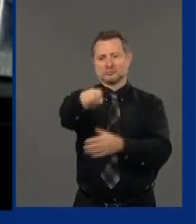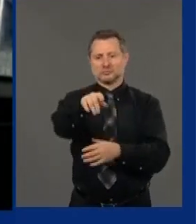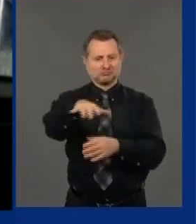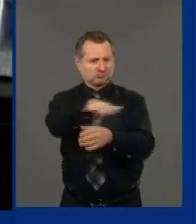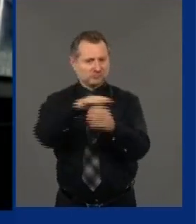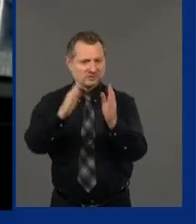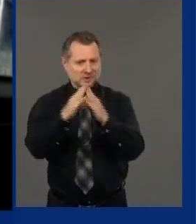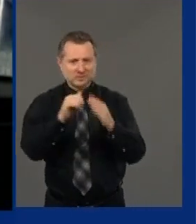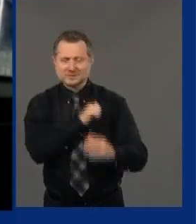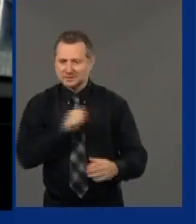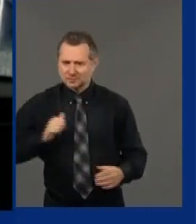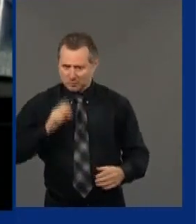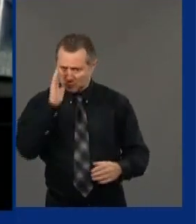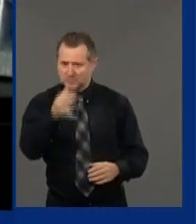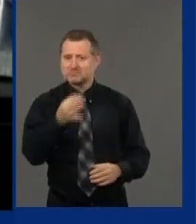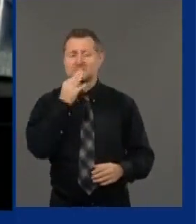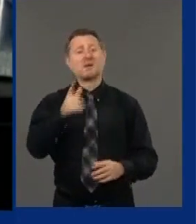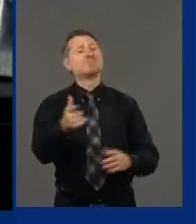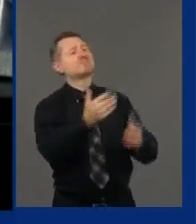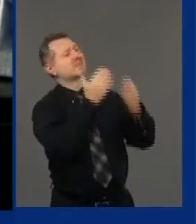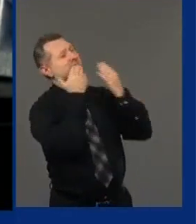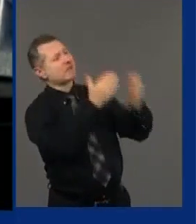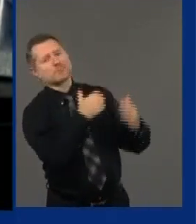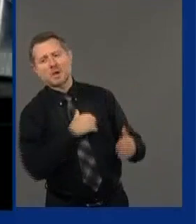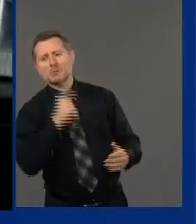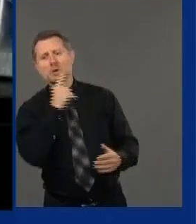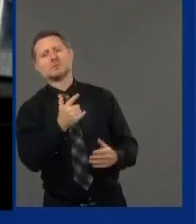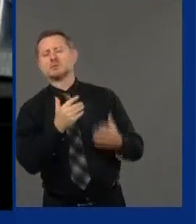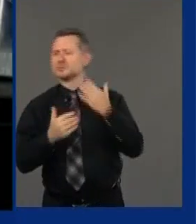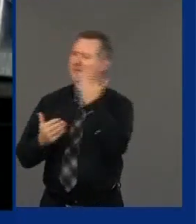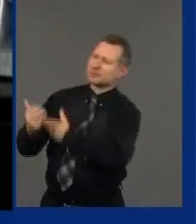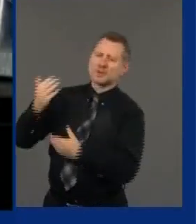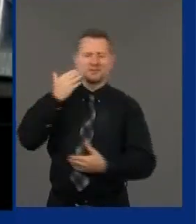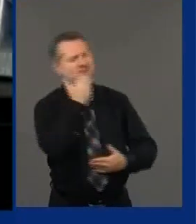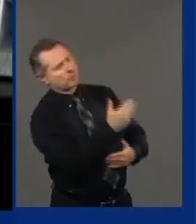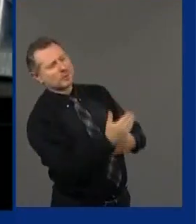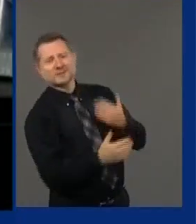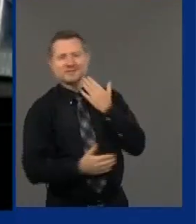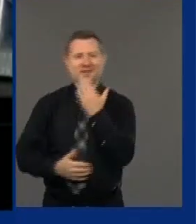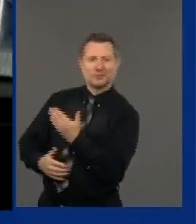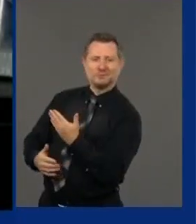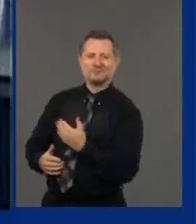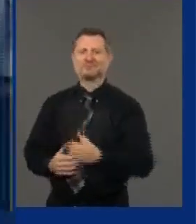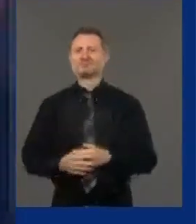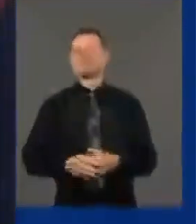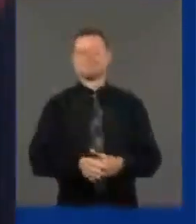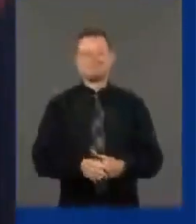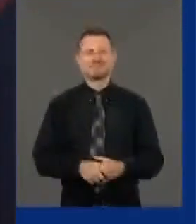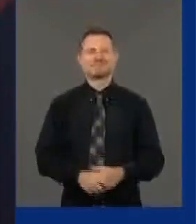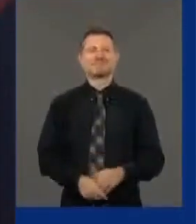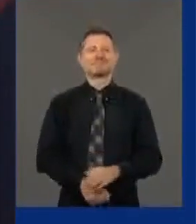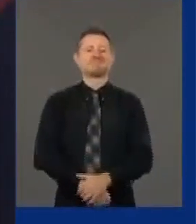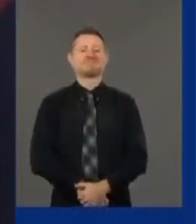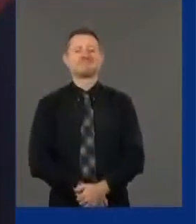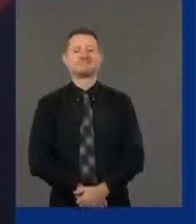SEND MY REGARDS TO EVERYONE. I'LL GET THAT TEAM TOGETHER AND WILL COME DOWN TO LAN ATLANTA AS